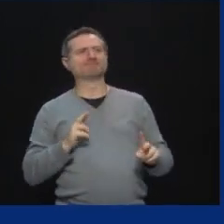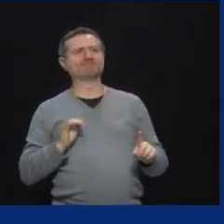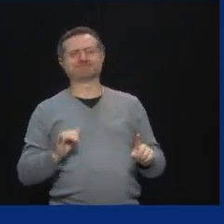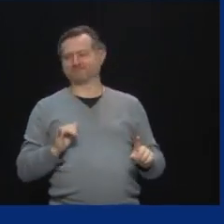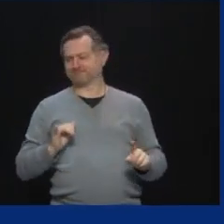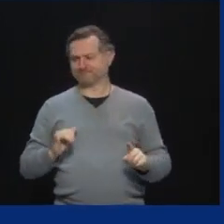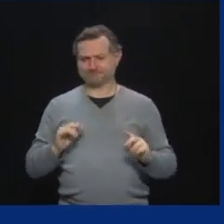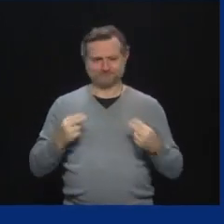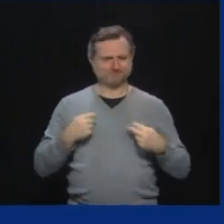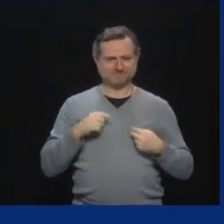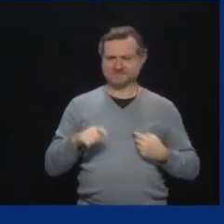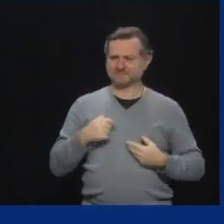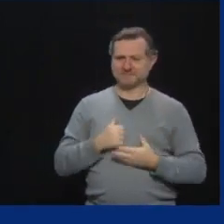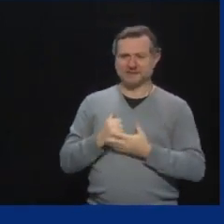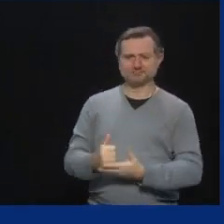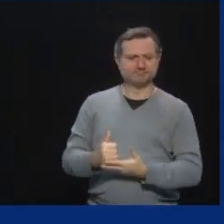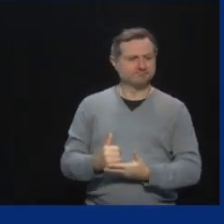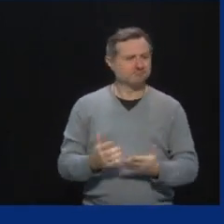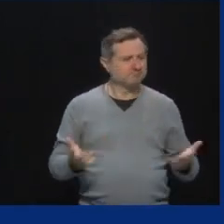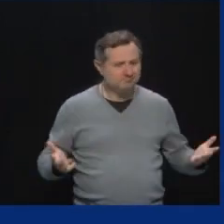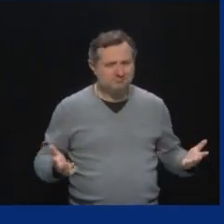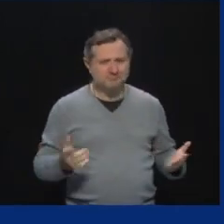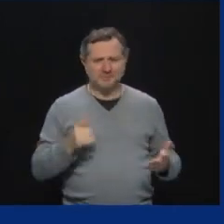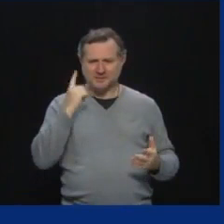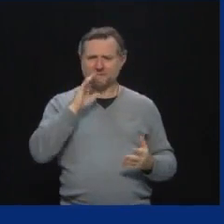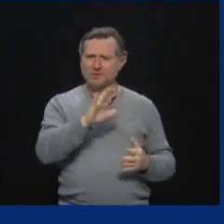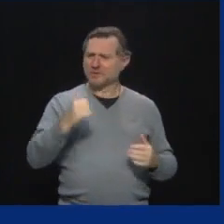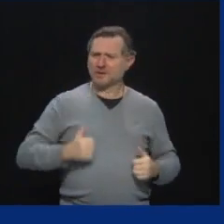their health care, their lives, the attention to give them. And this is